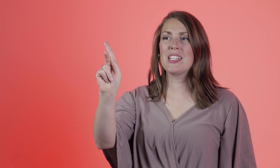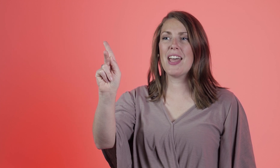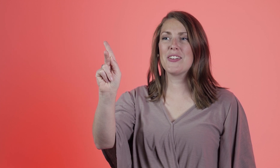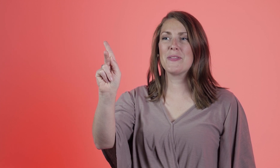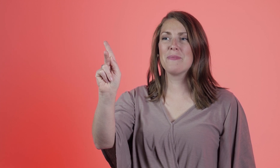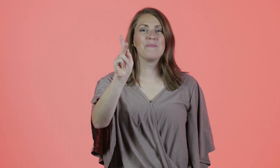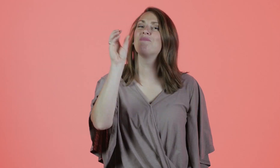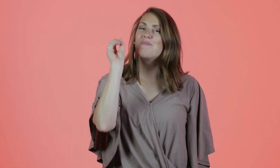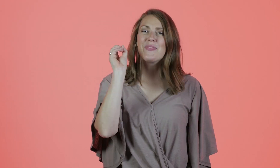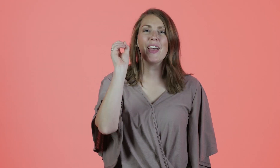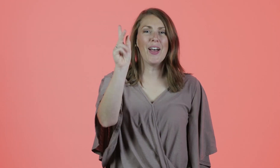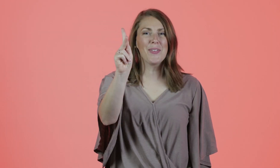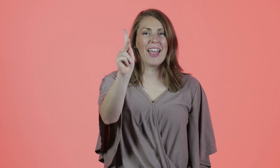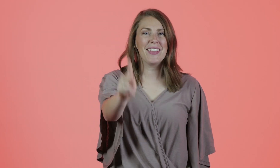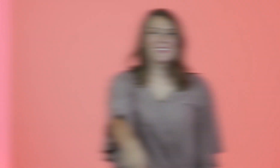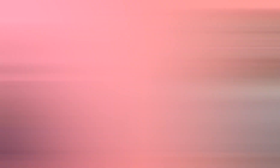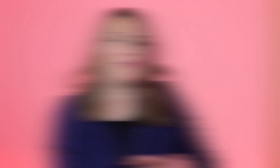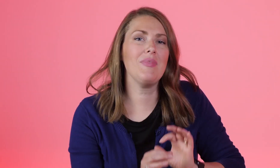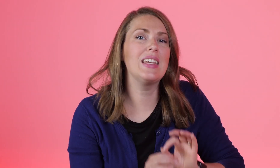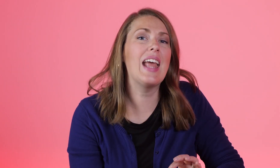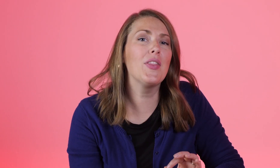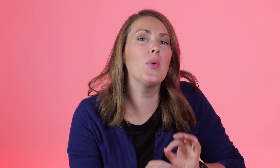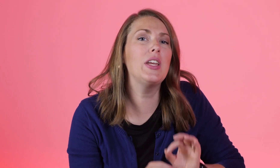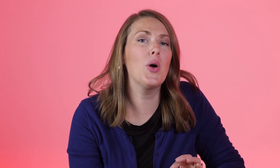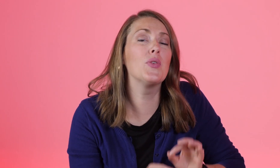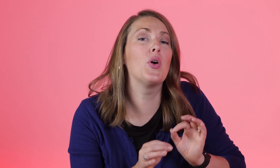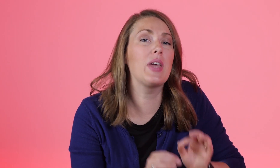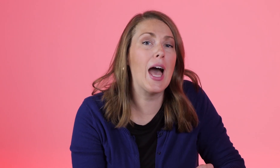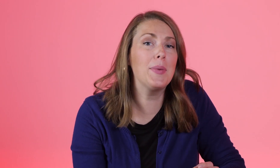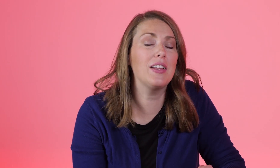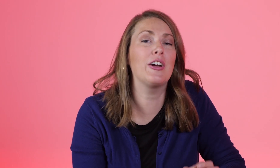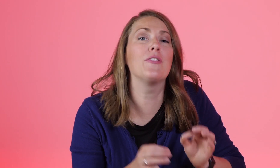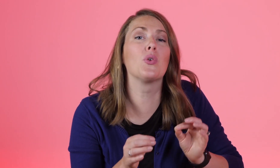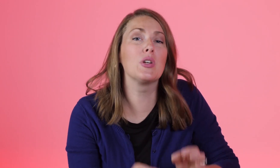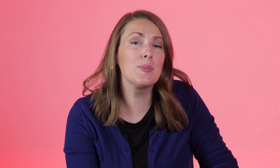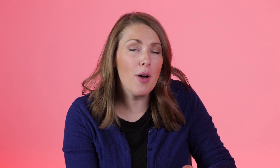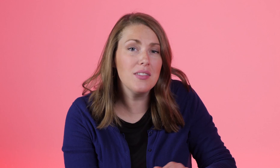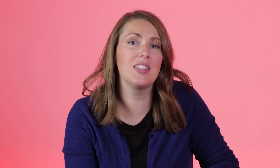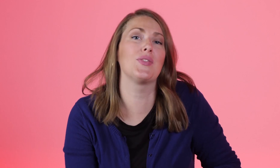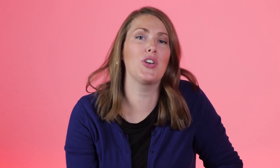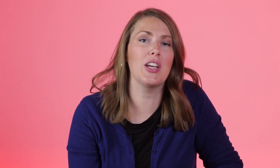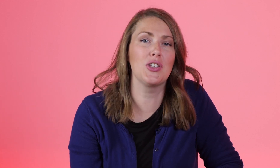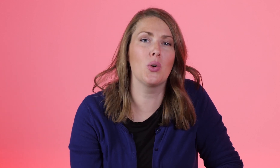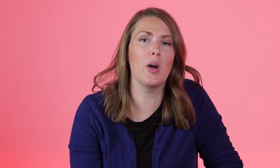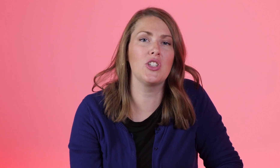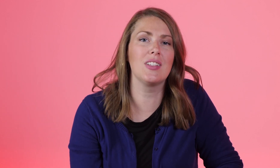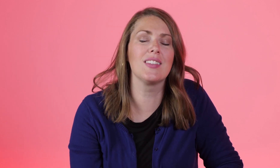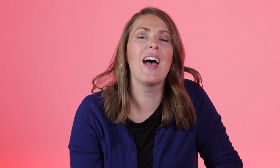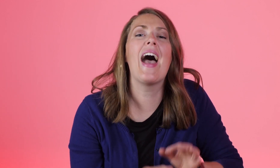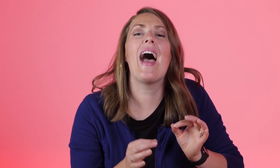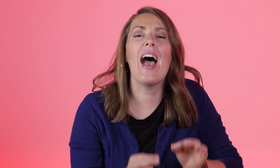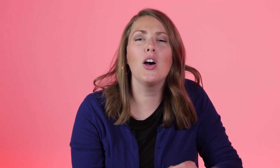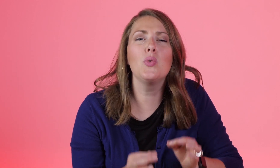together okay now that we know the vocabulary for responses for yes no questions how do